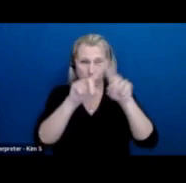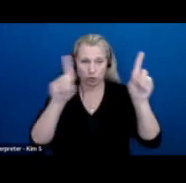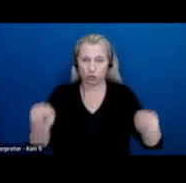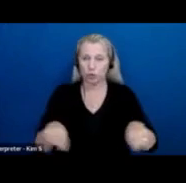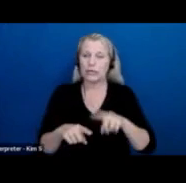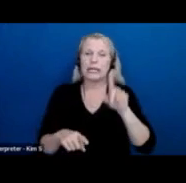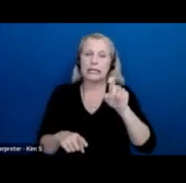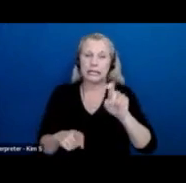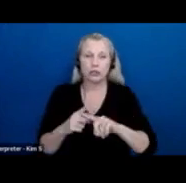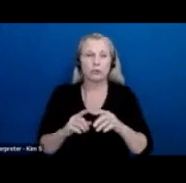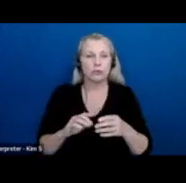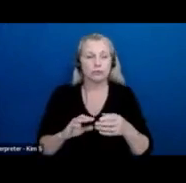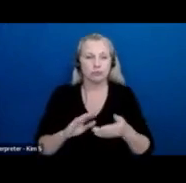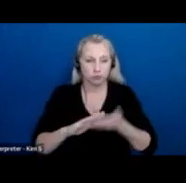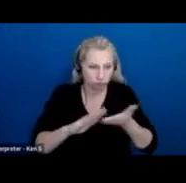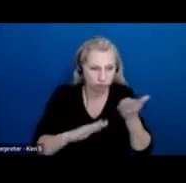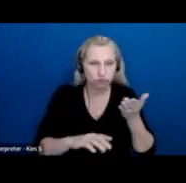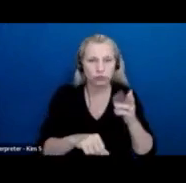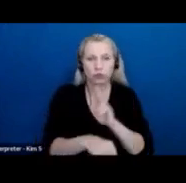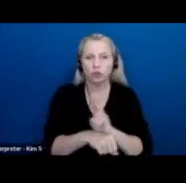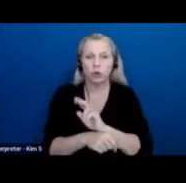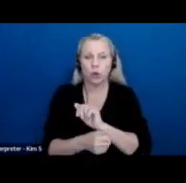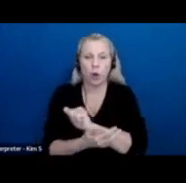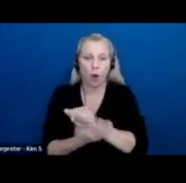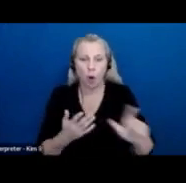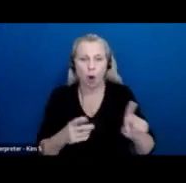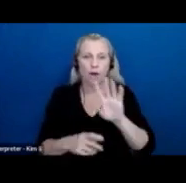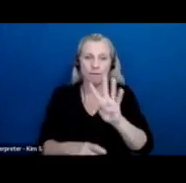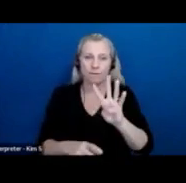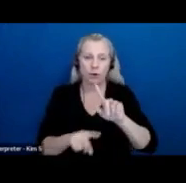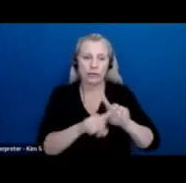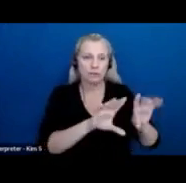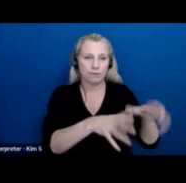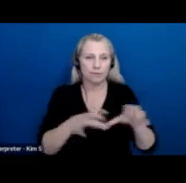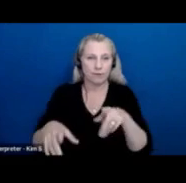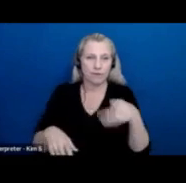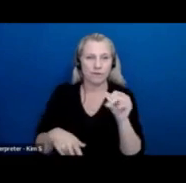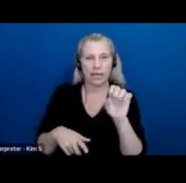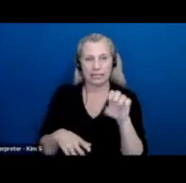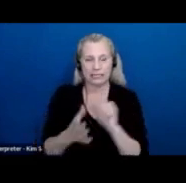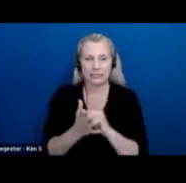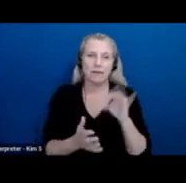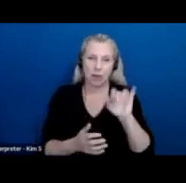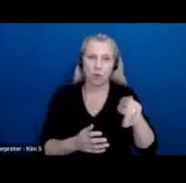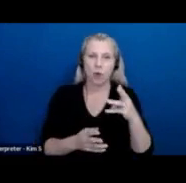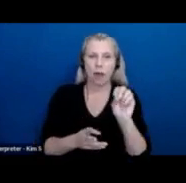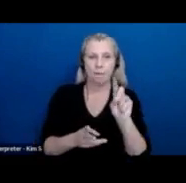operationalized throughout all four phases of the wraparound process. Additionally, it is